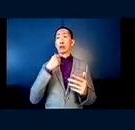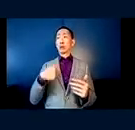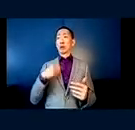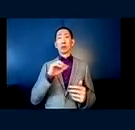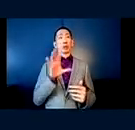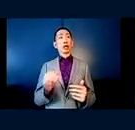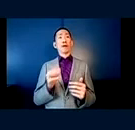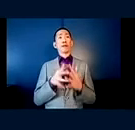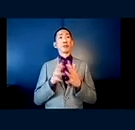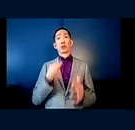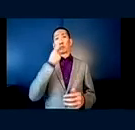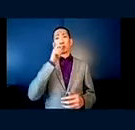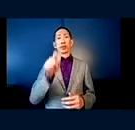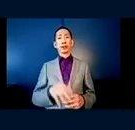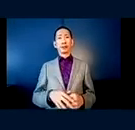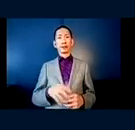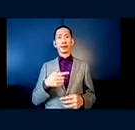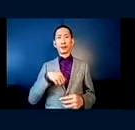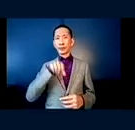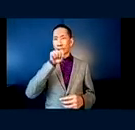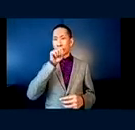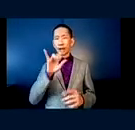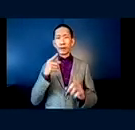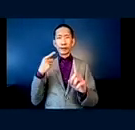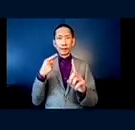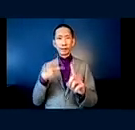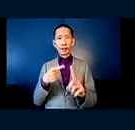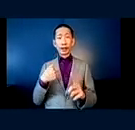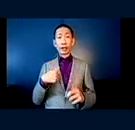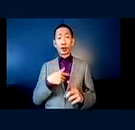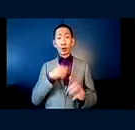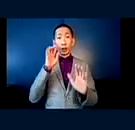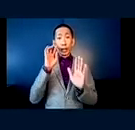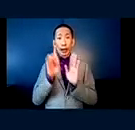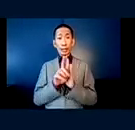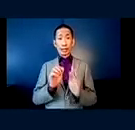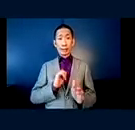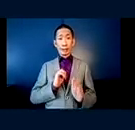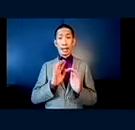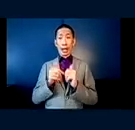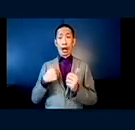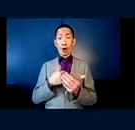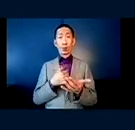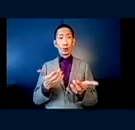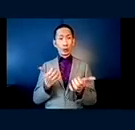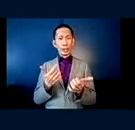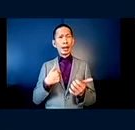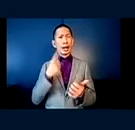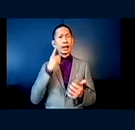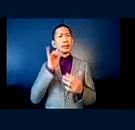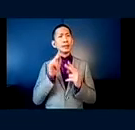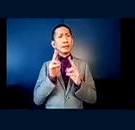IN MANY CASES MANY SAY THEY ARE AFRICAN AMERICAN. SO I LOVE THE FACT THAT WE IDENTIFY OURSELVES THE WAY WE WANT TO.